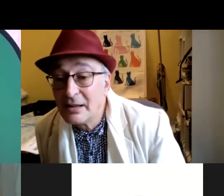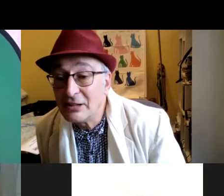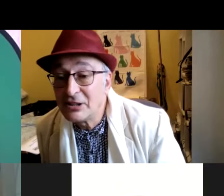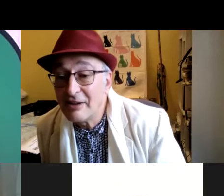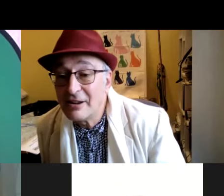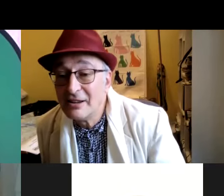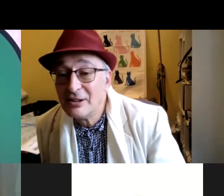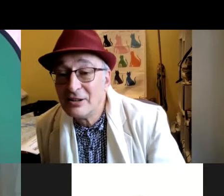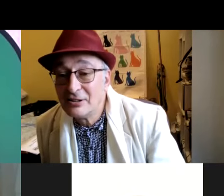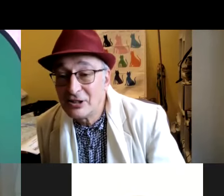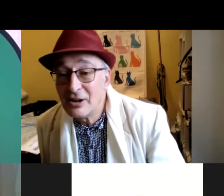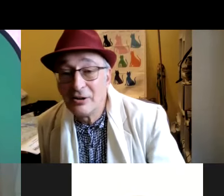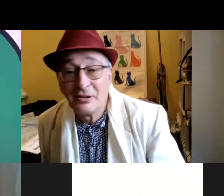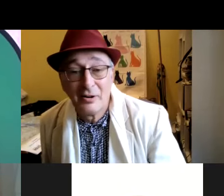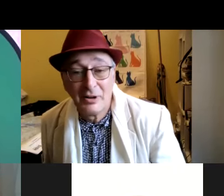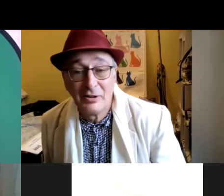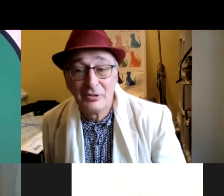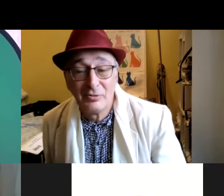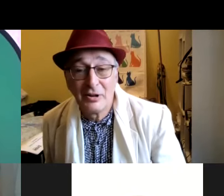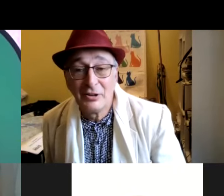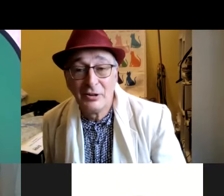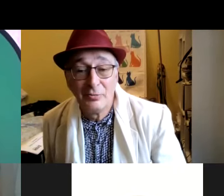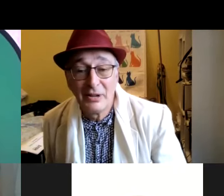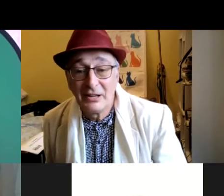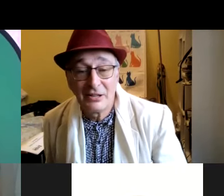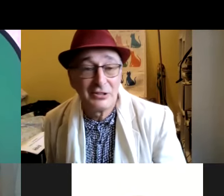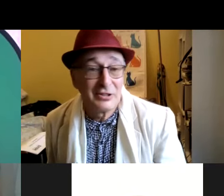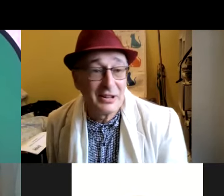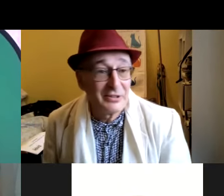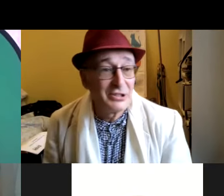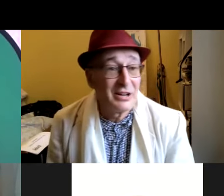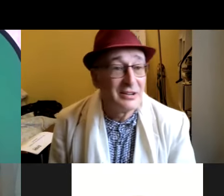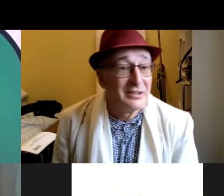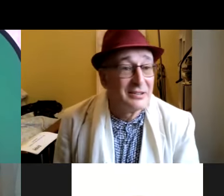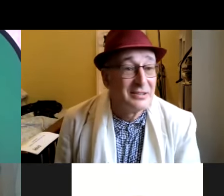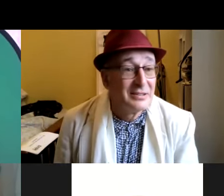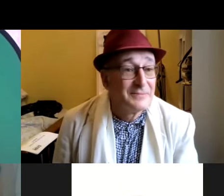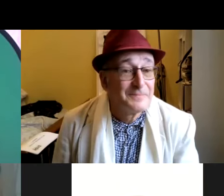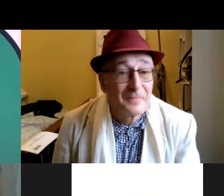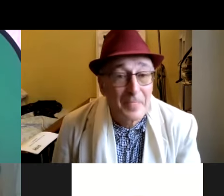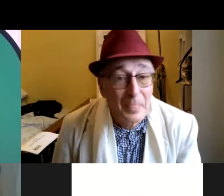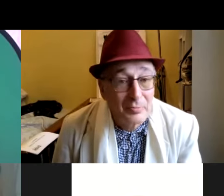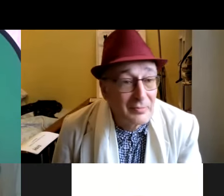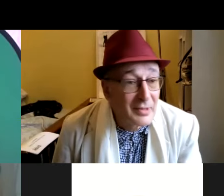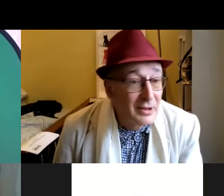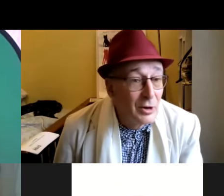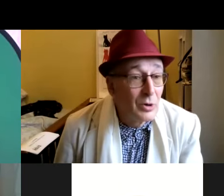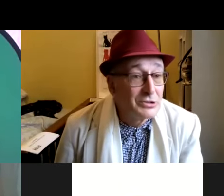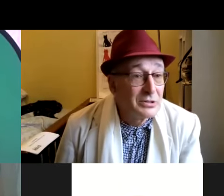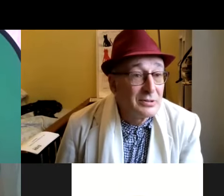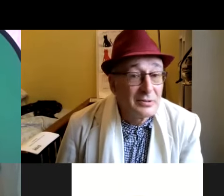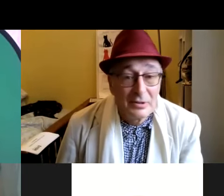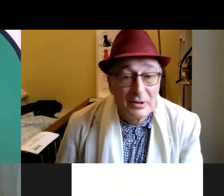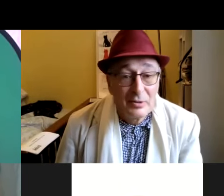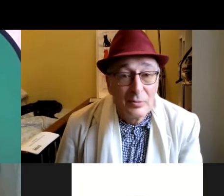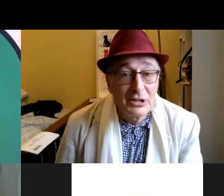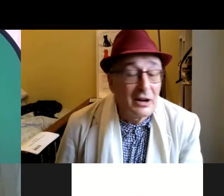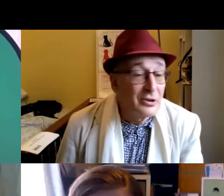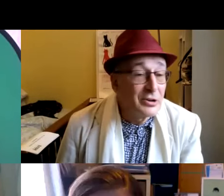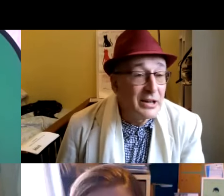yes carrie stay on and you me and esther can have a chat thank you thanks everybody was that okay